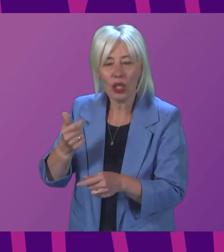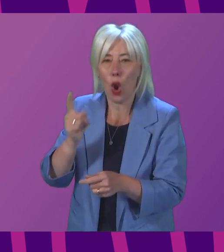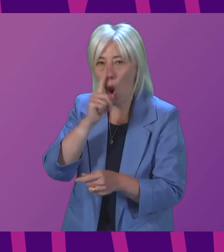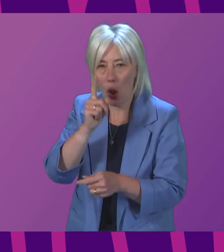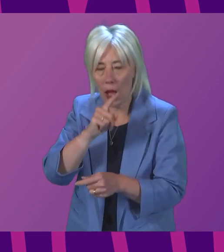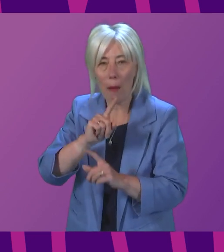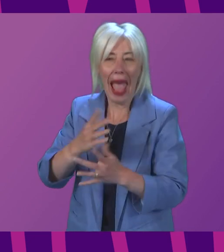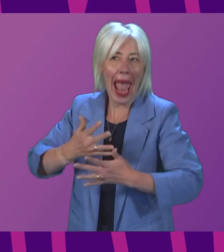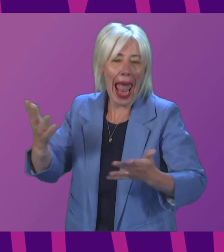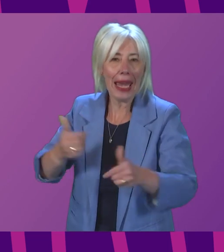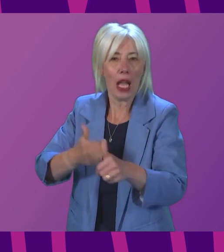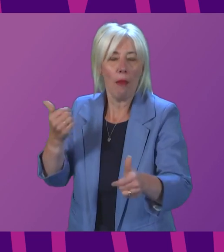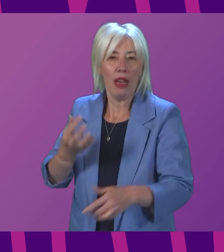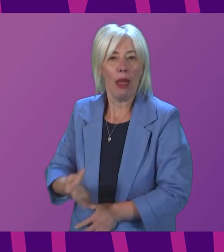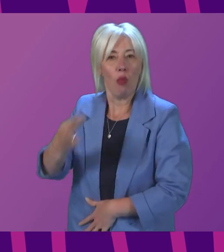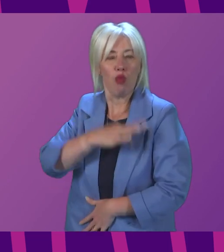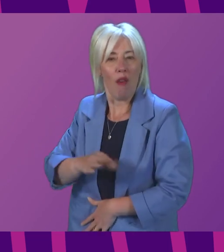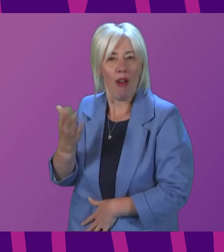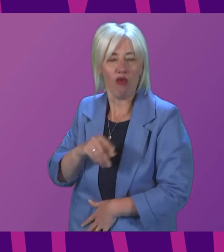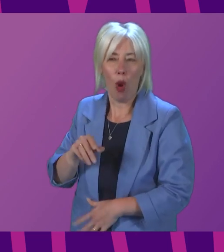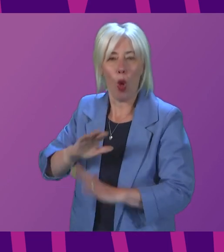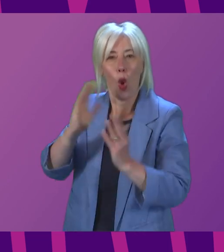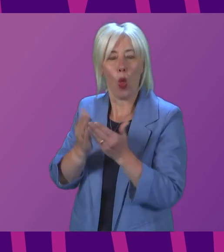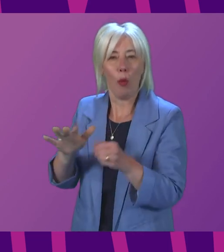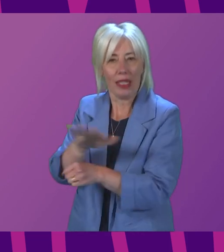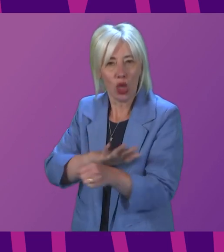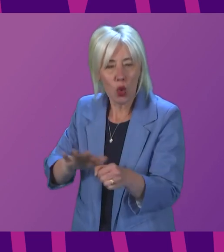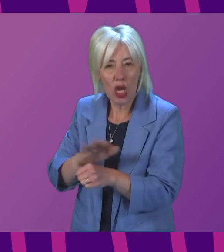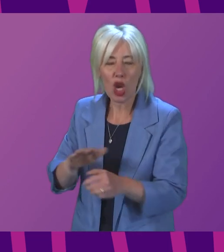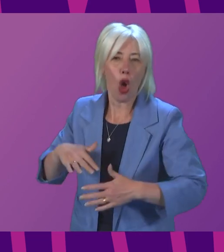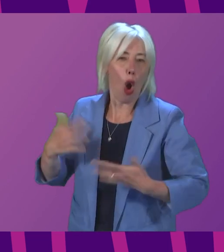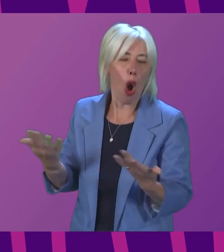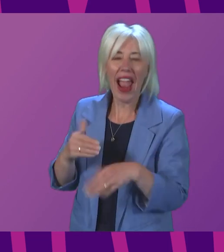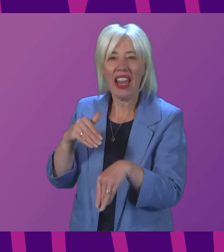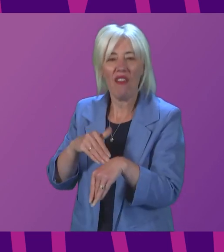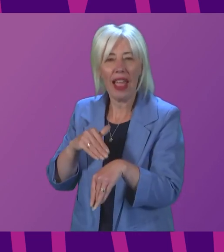as a result either of the current global situation or of the effects of the pandemic.